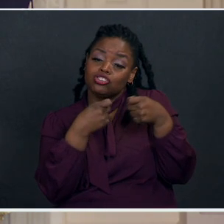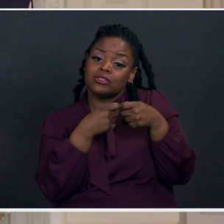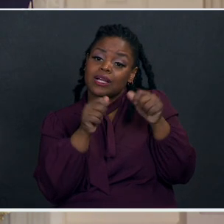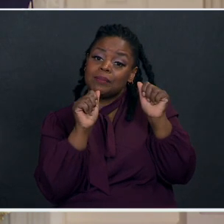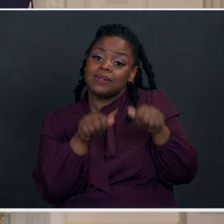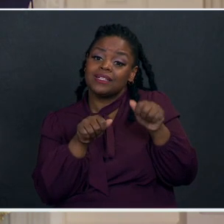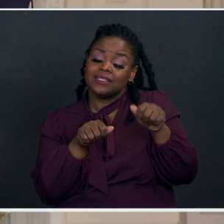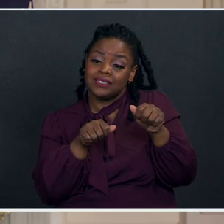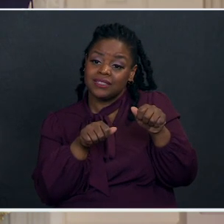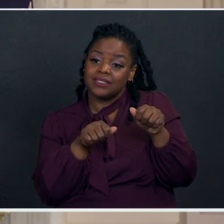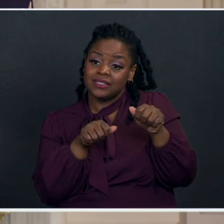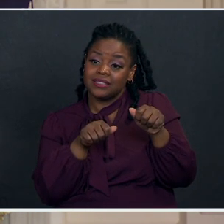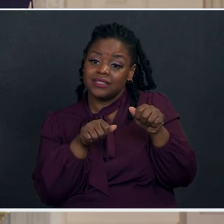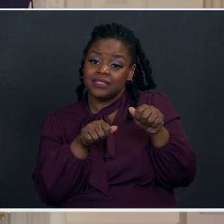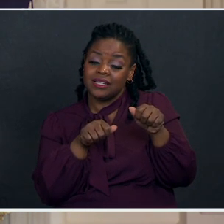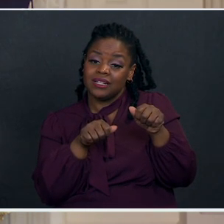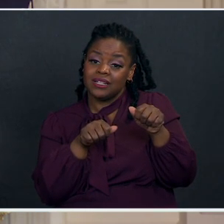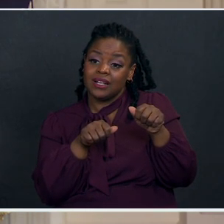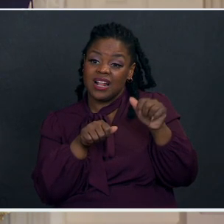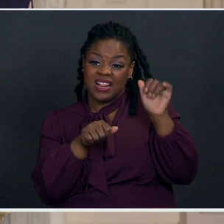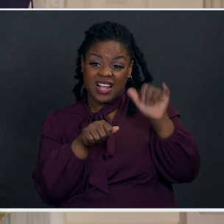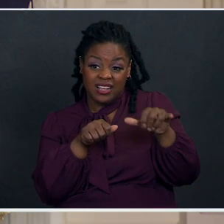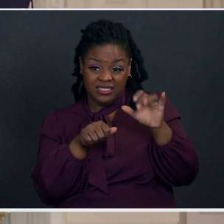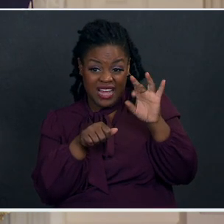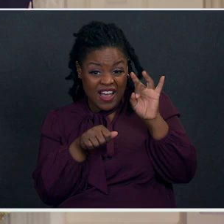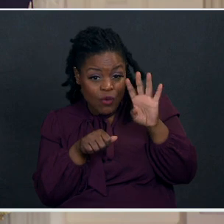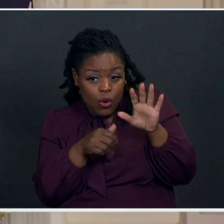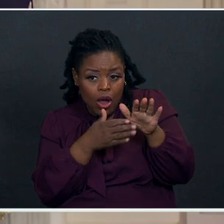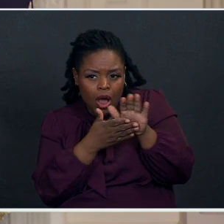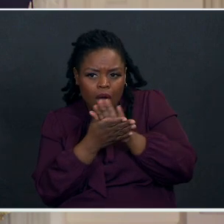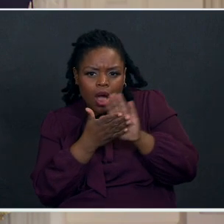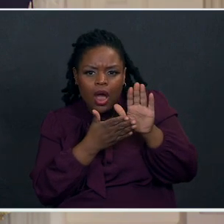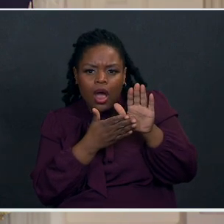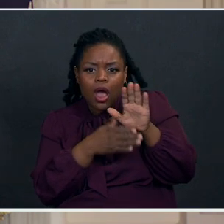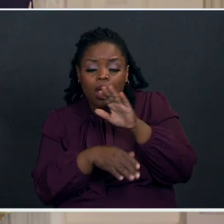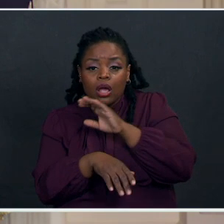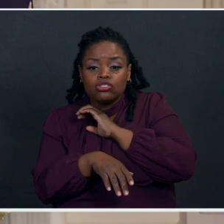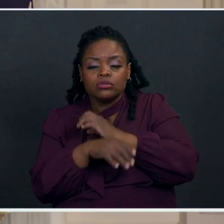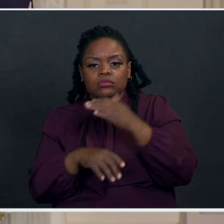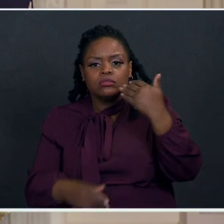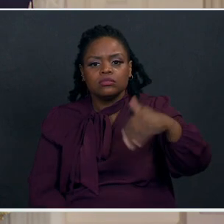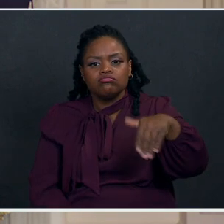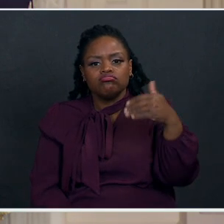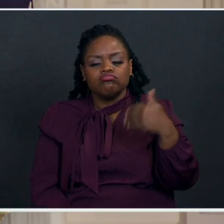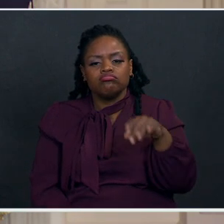this is year is clean energy. Clean energy. Why? Because it's affordable;